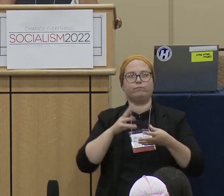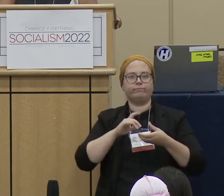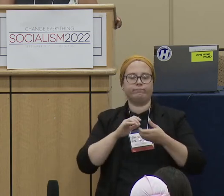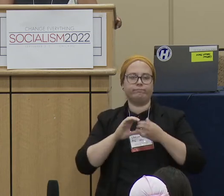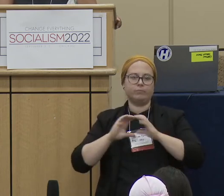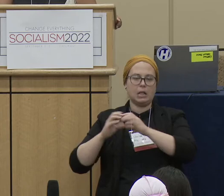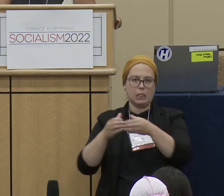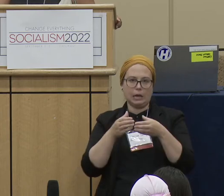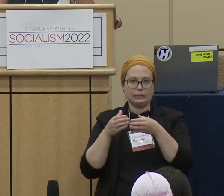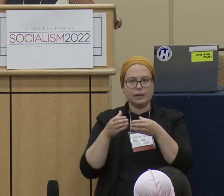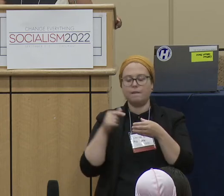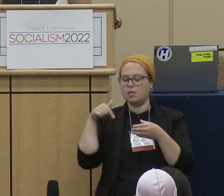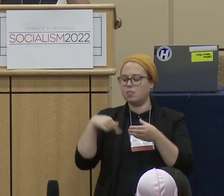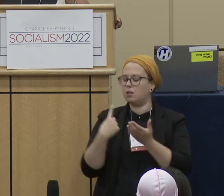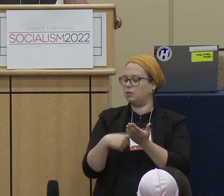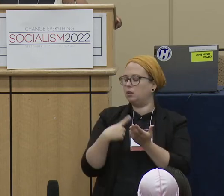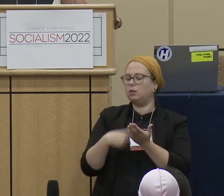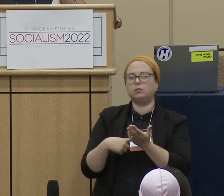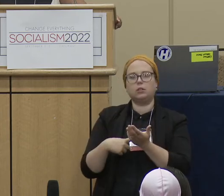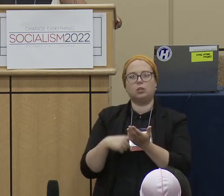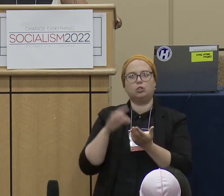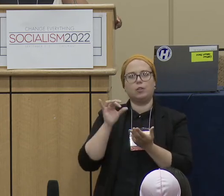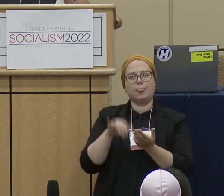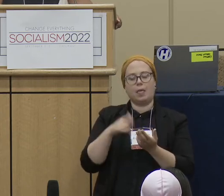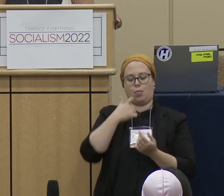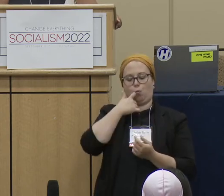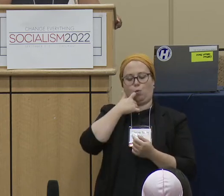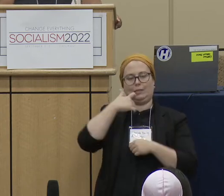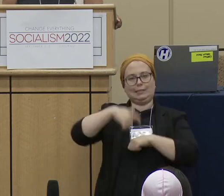this conference has been the host of a number of discussions